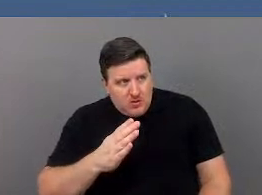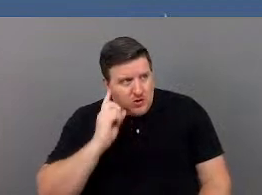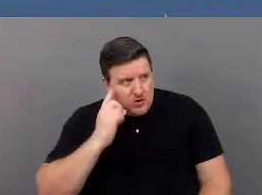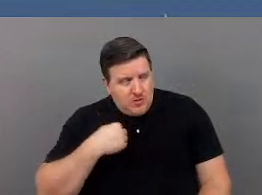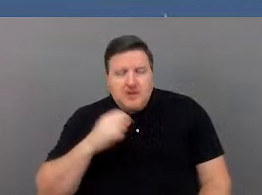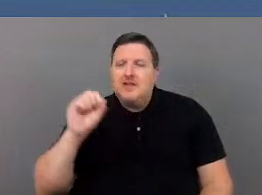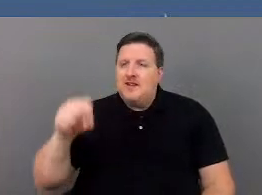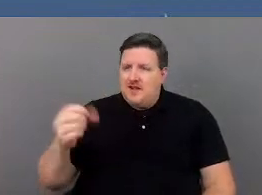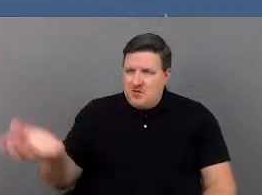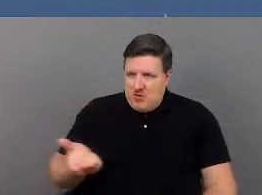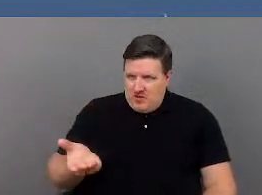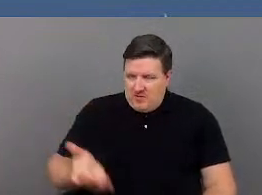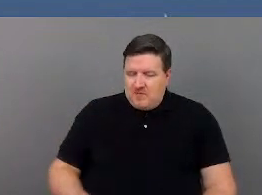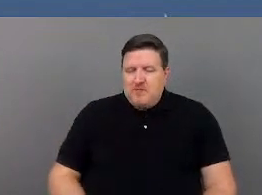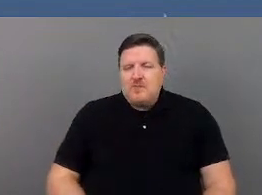I AM A HOME OWNER IN NORTH MINNEAPOLIS.